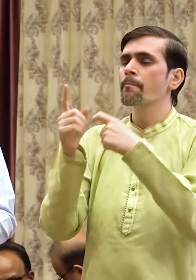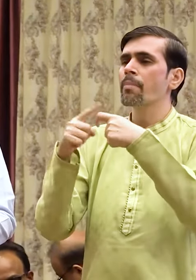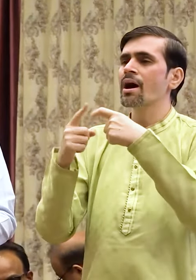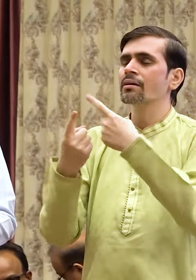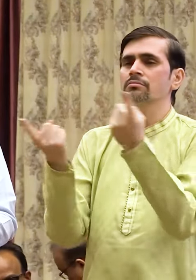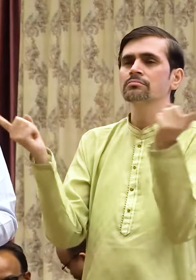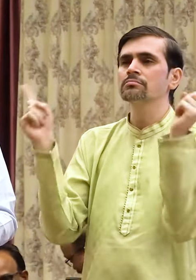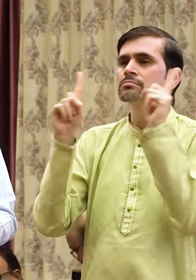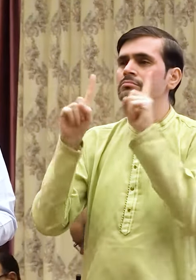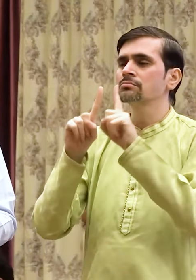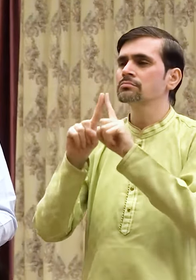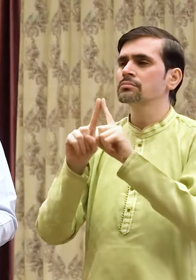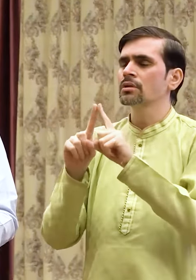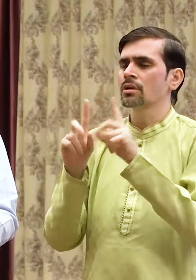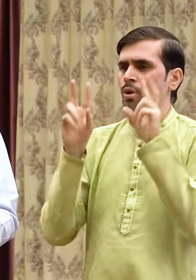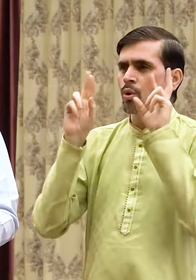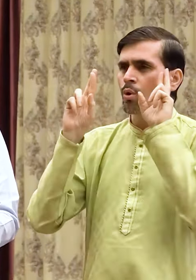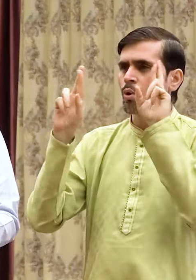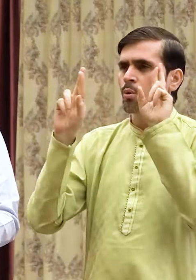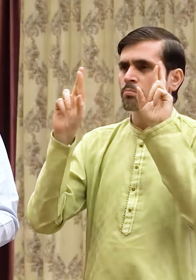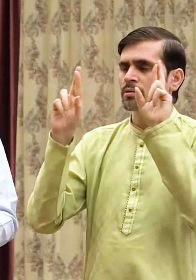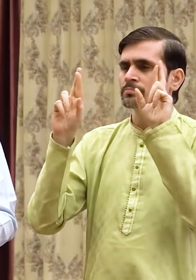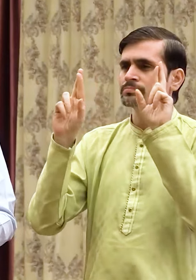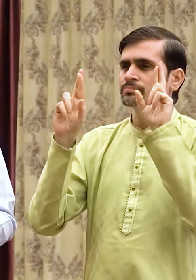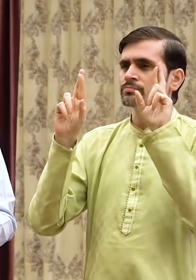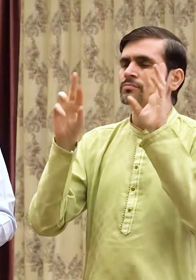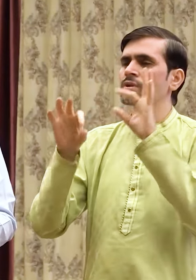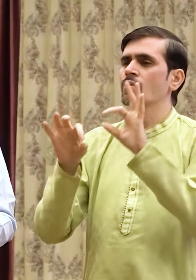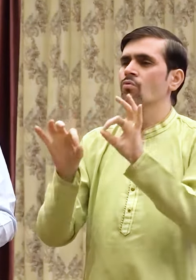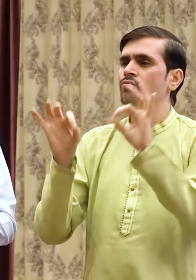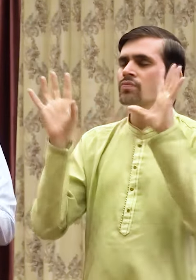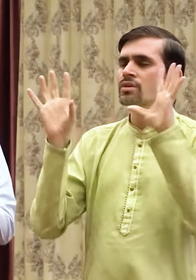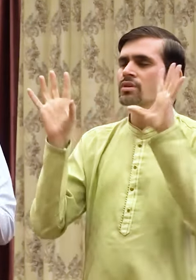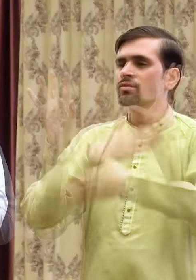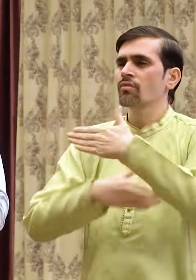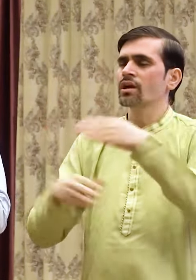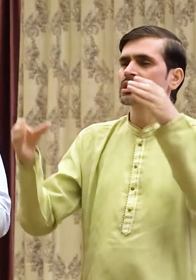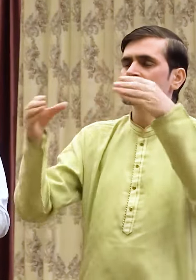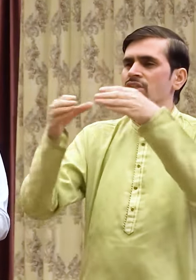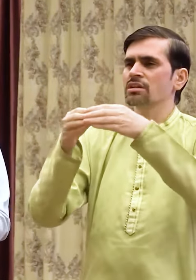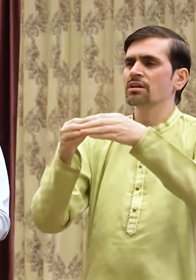And I expect that all those schools